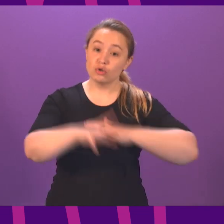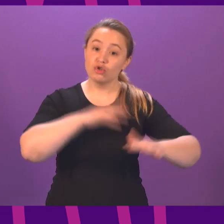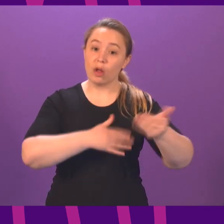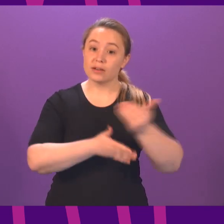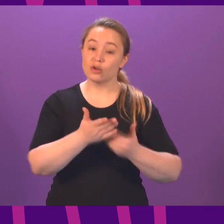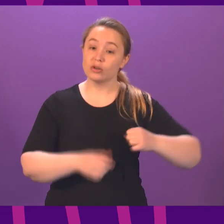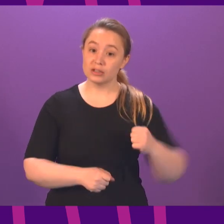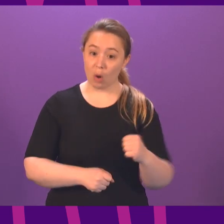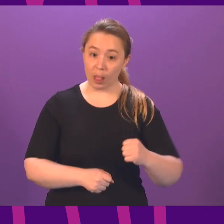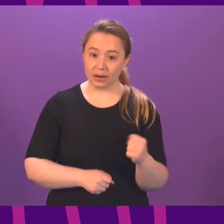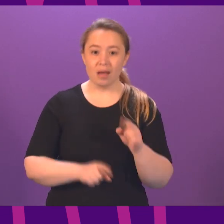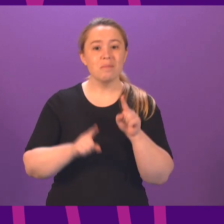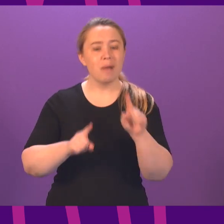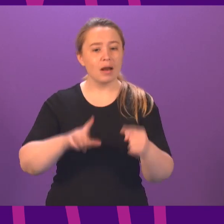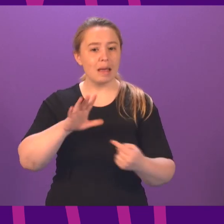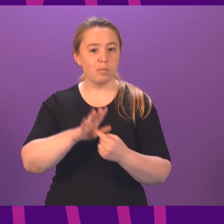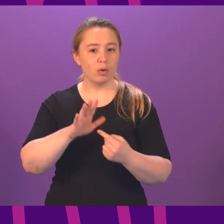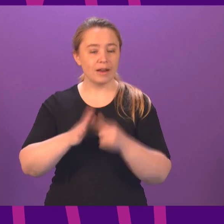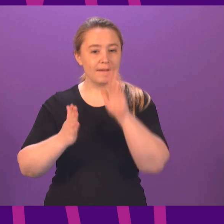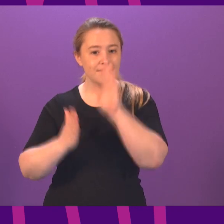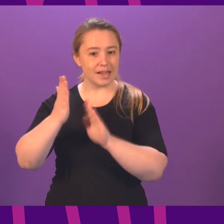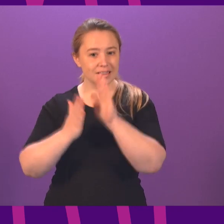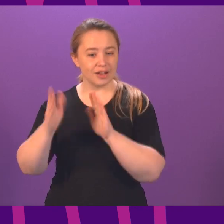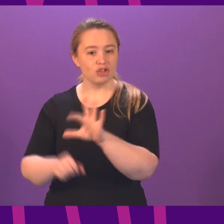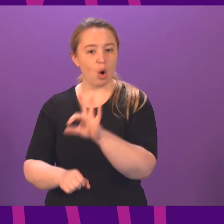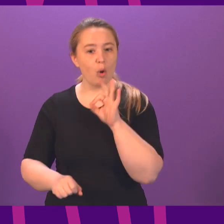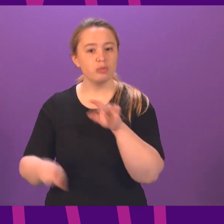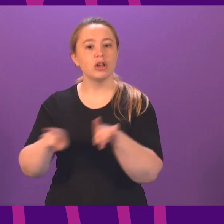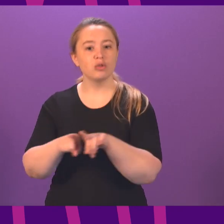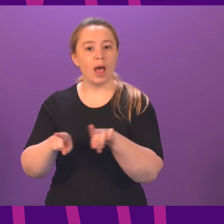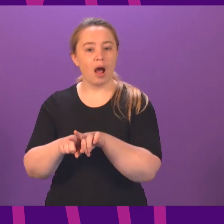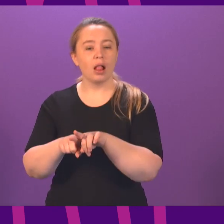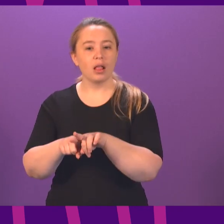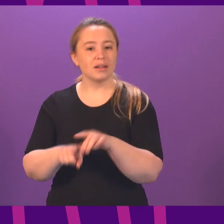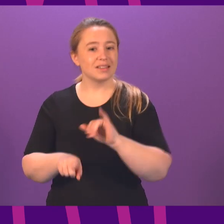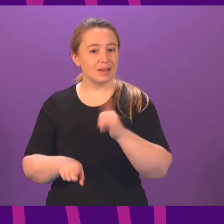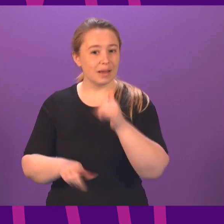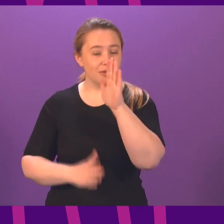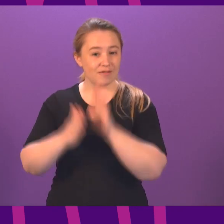important that people have the option of talking to somebody face to face, as we know that not having that option can sometimes be a barrier.